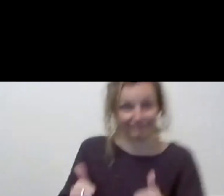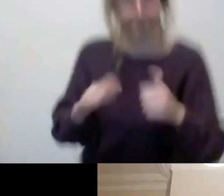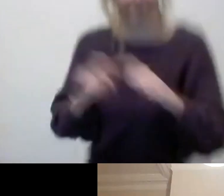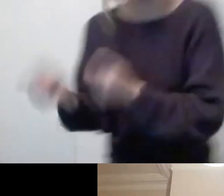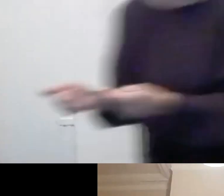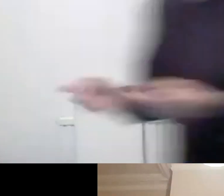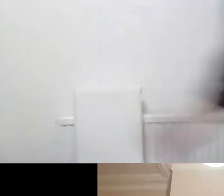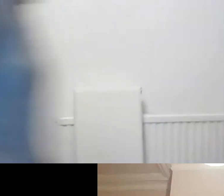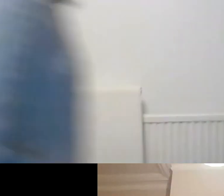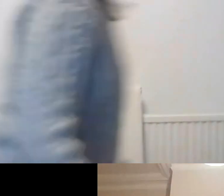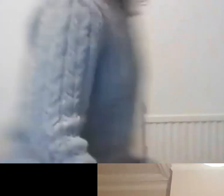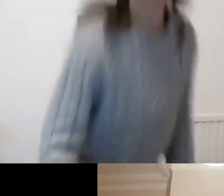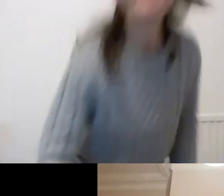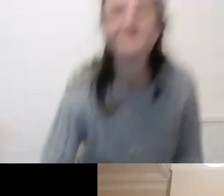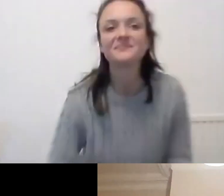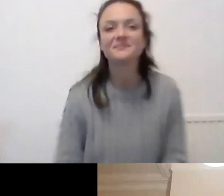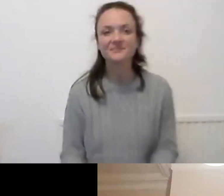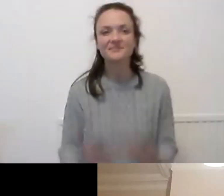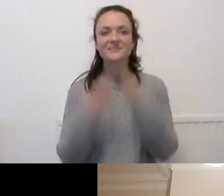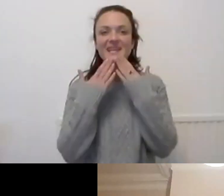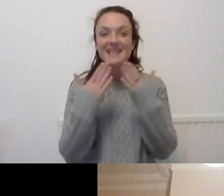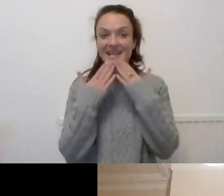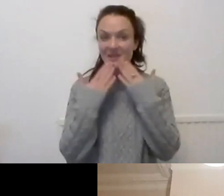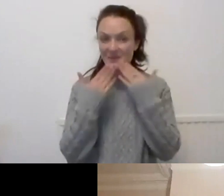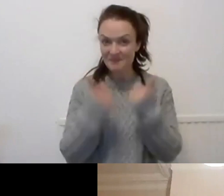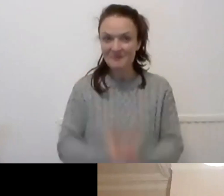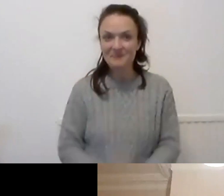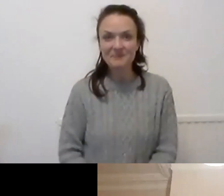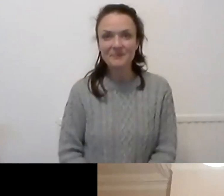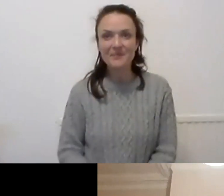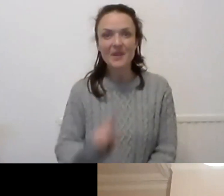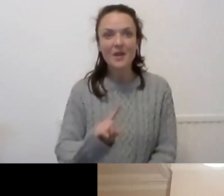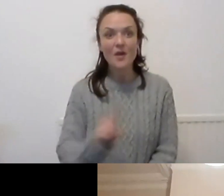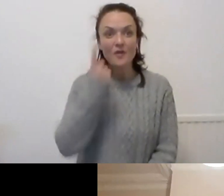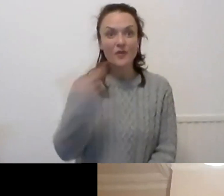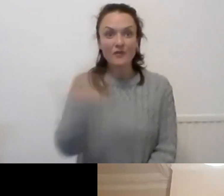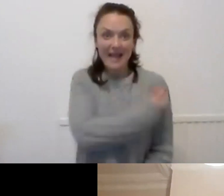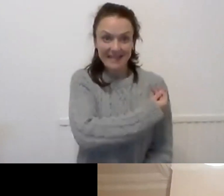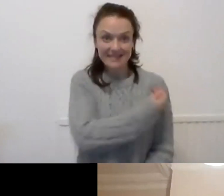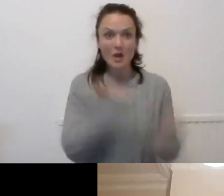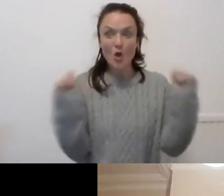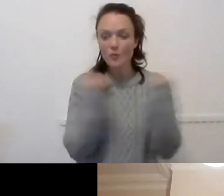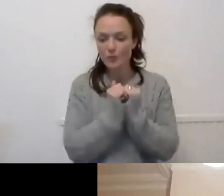Yeah, thanks, Jade. So the first vaccine to be approved for us was the Pfizer back scene, which